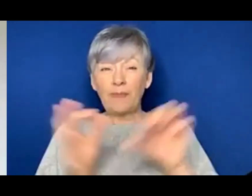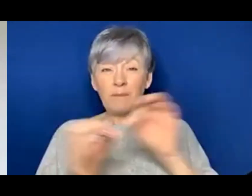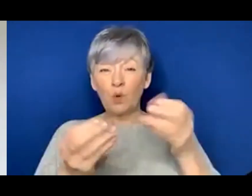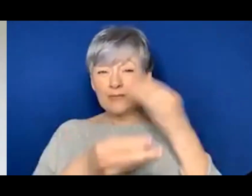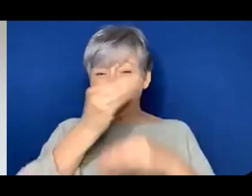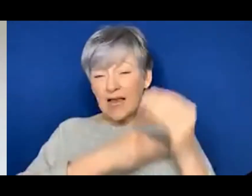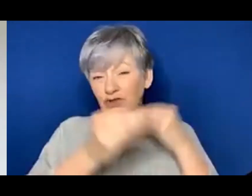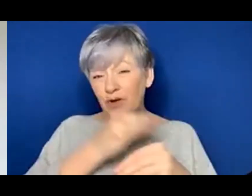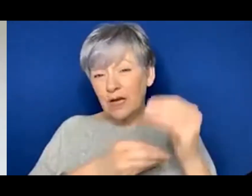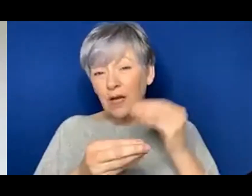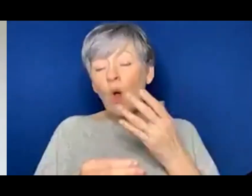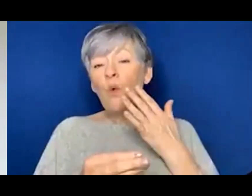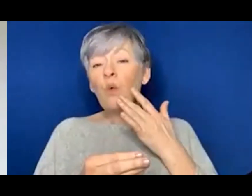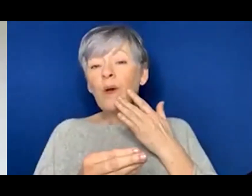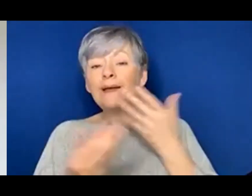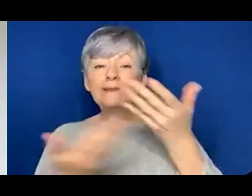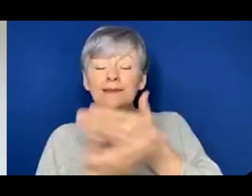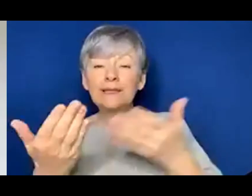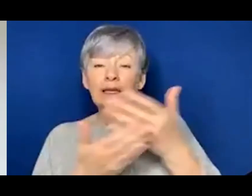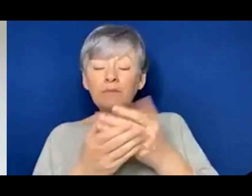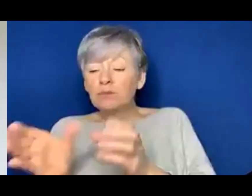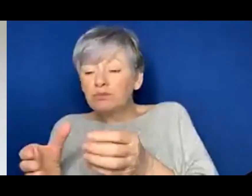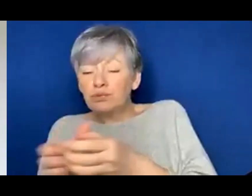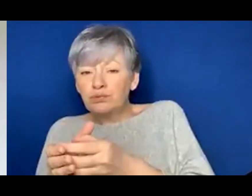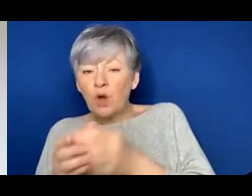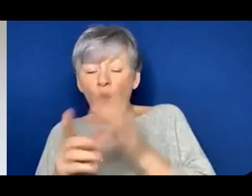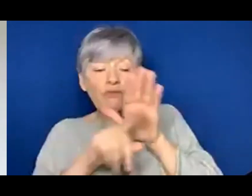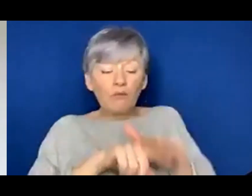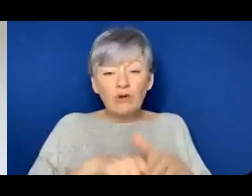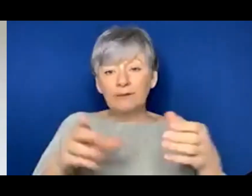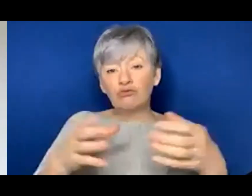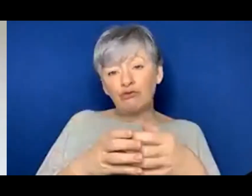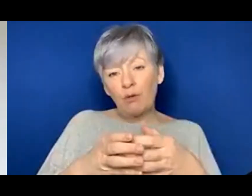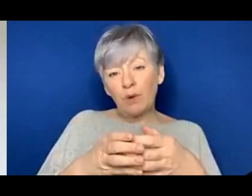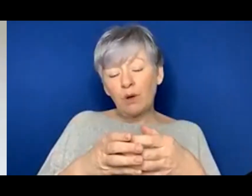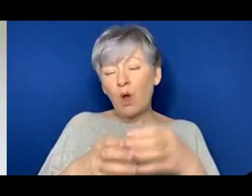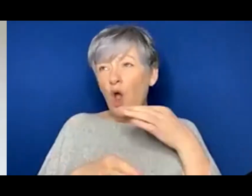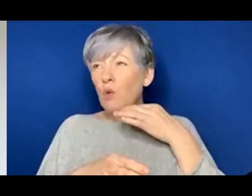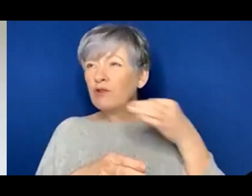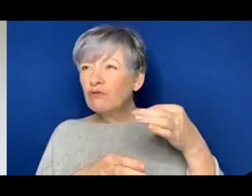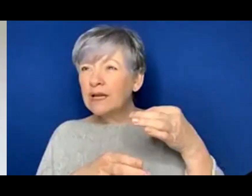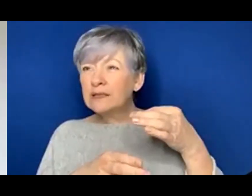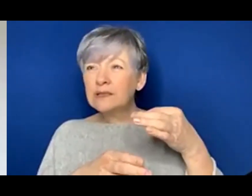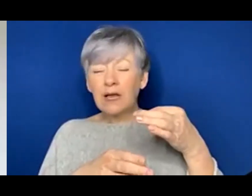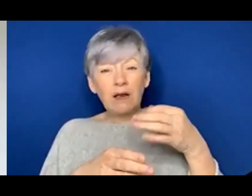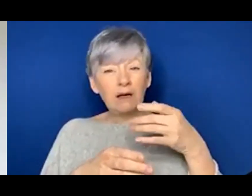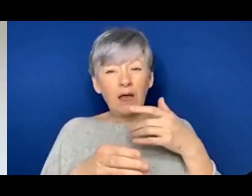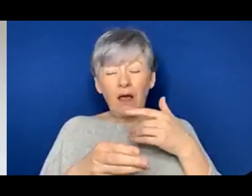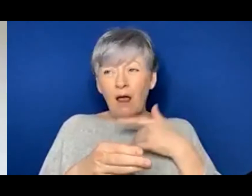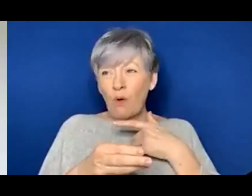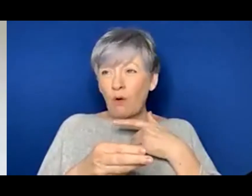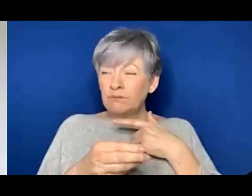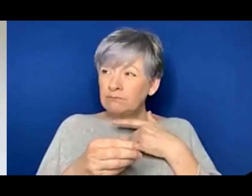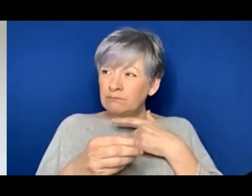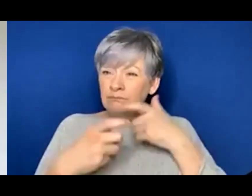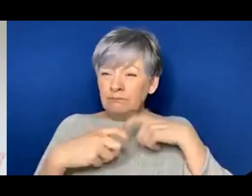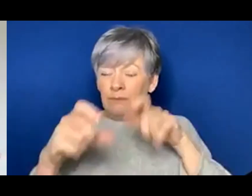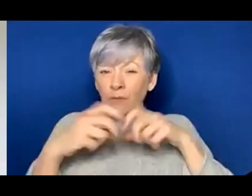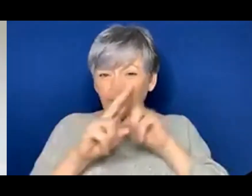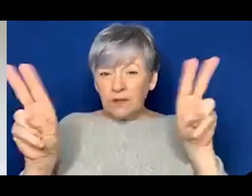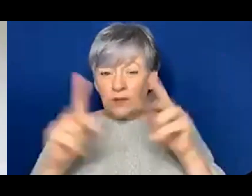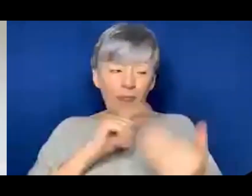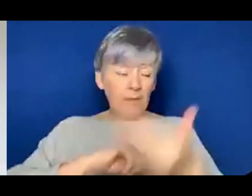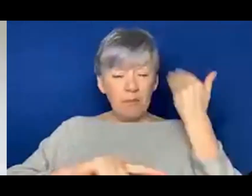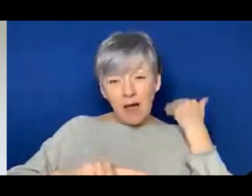When discussing a minority we risk extrapolating the past and missing bits,